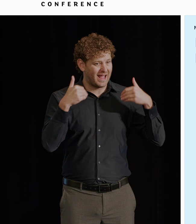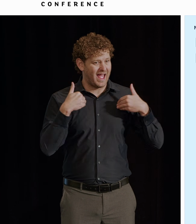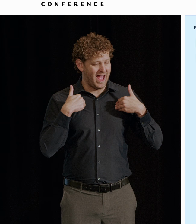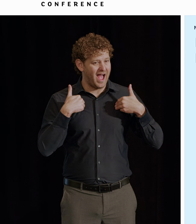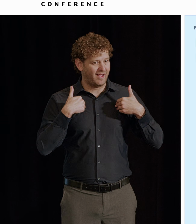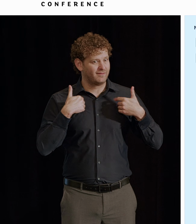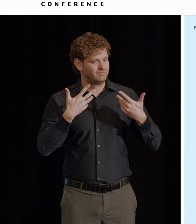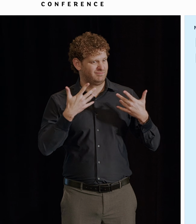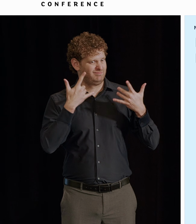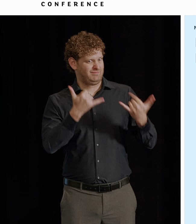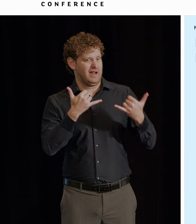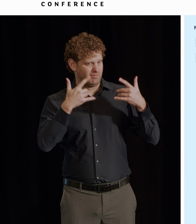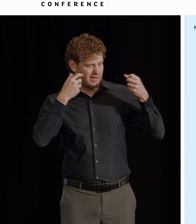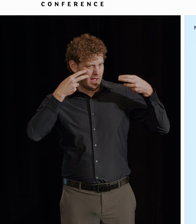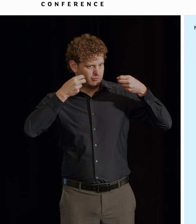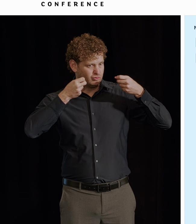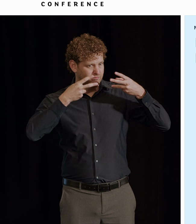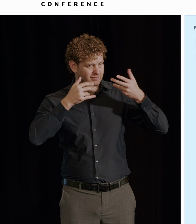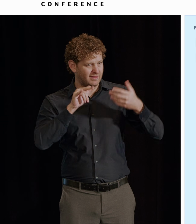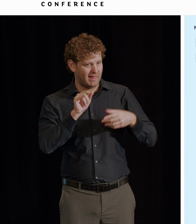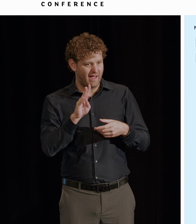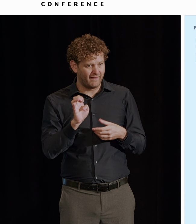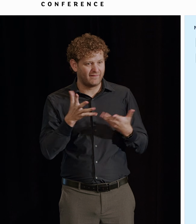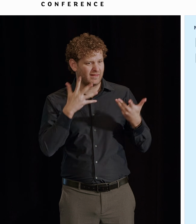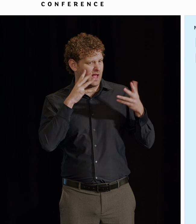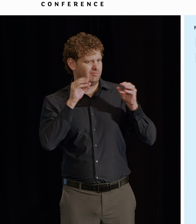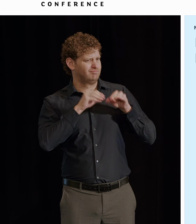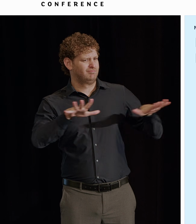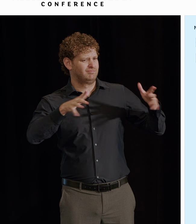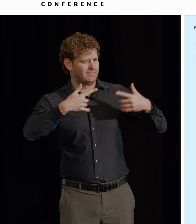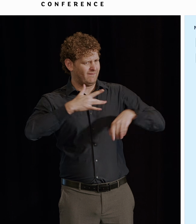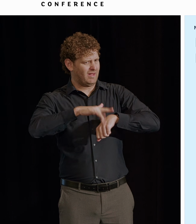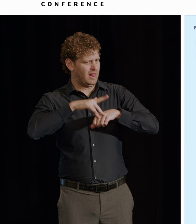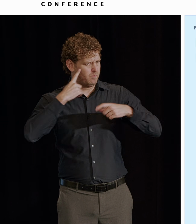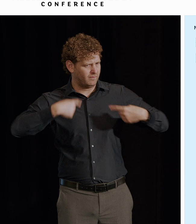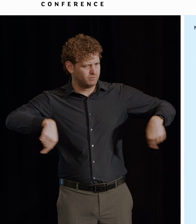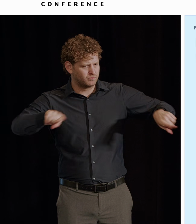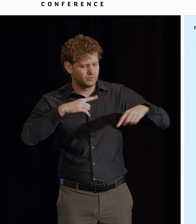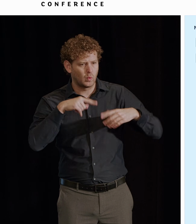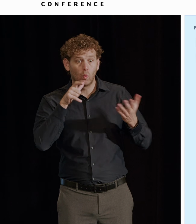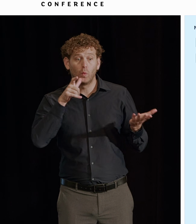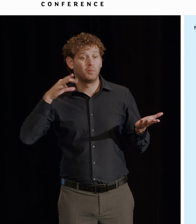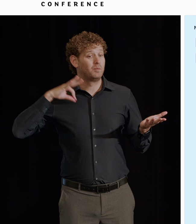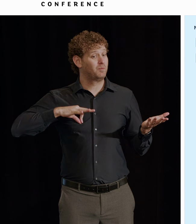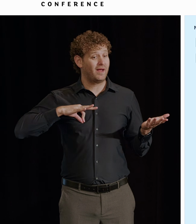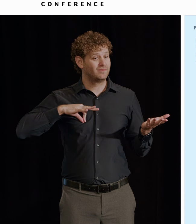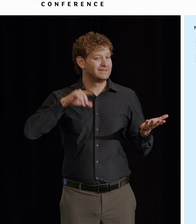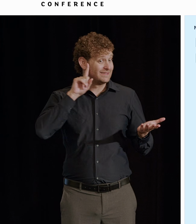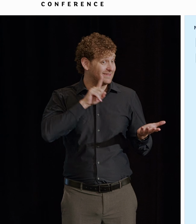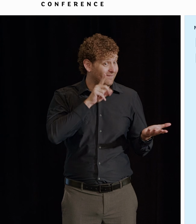However, who's benefiting from it the most? Those that are deaf and hard of hearing are leveraging this technology and